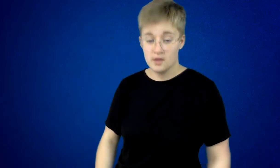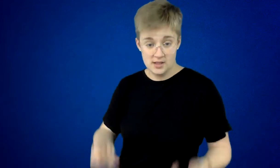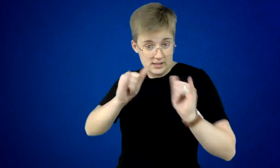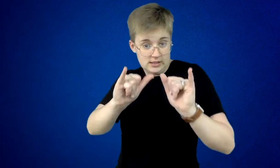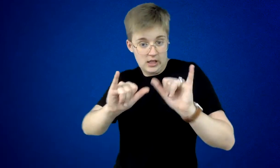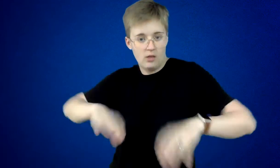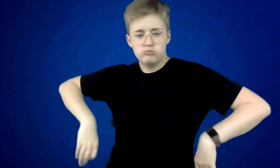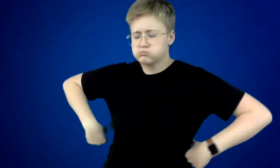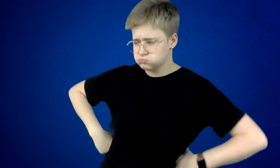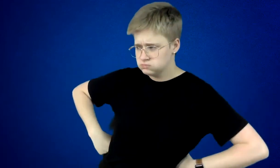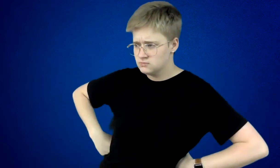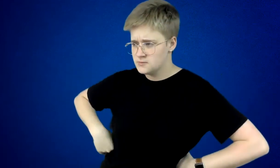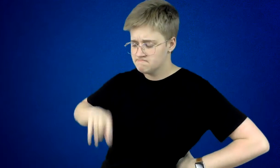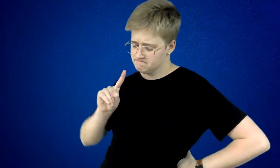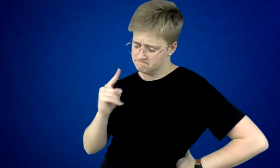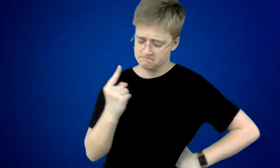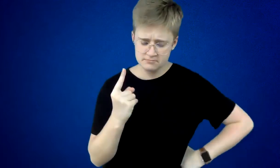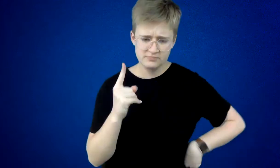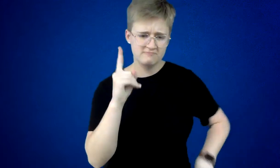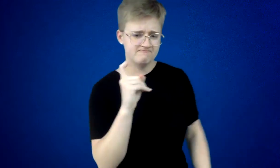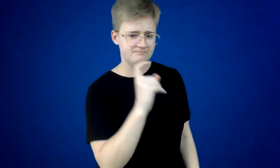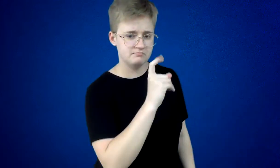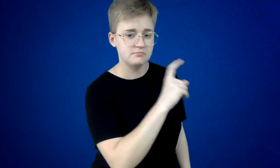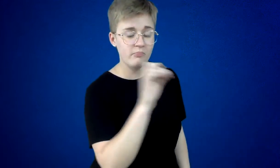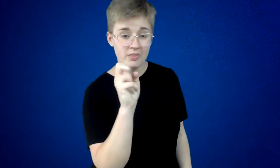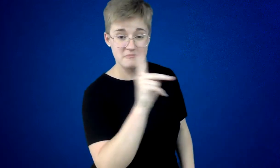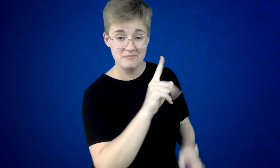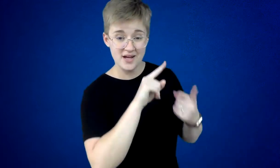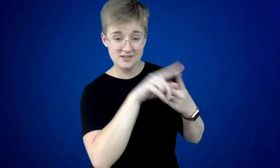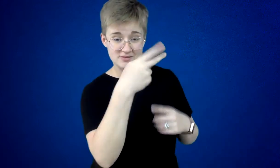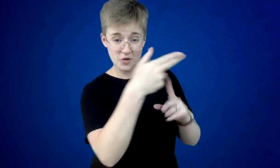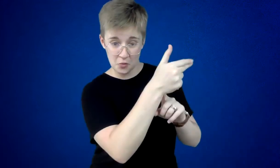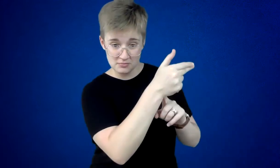hips, she turned around and started marching back in the direction of the Kentucky Star.